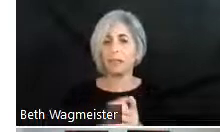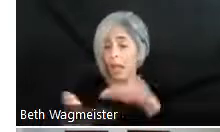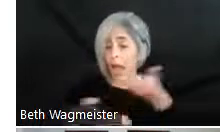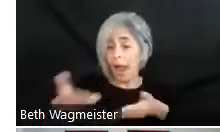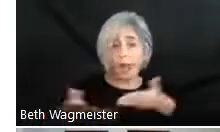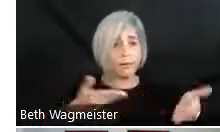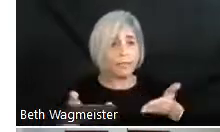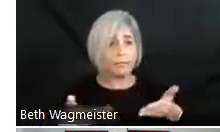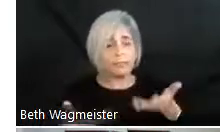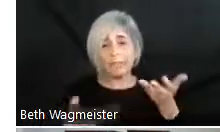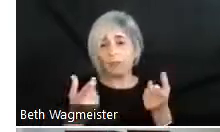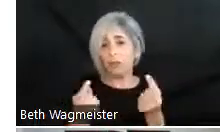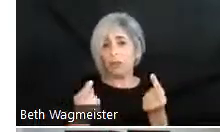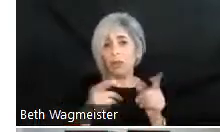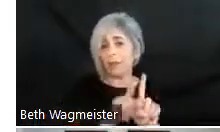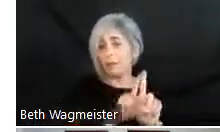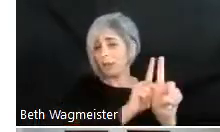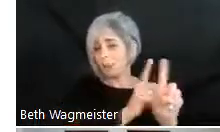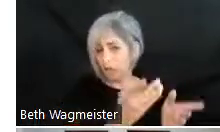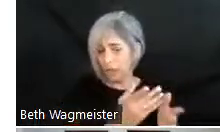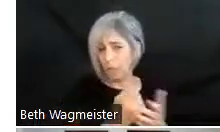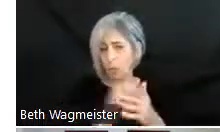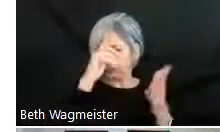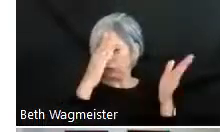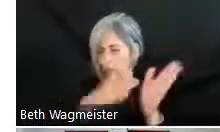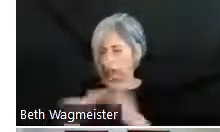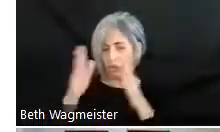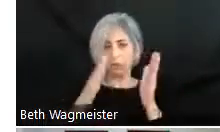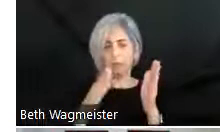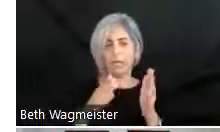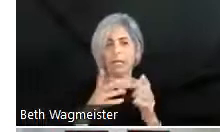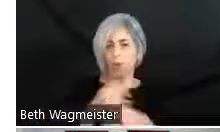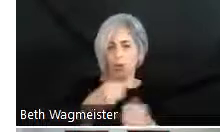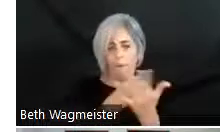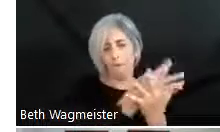do something like mentorship or strategic planning. Budget allocation or collaborate